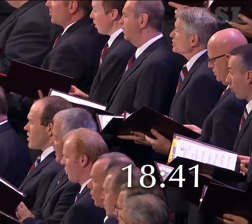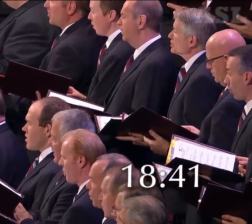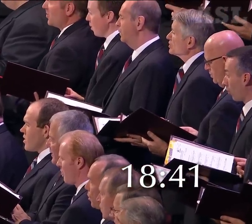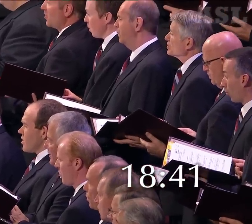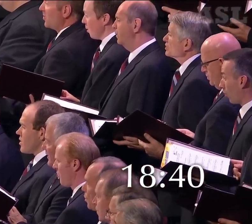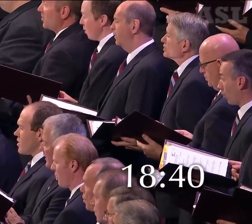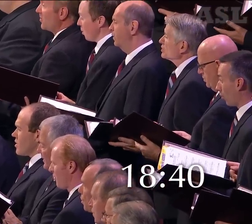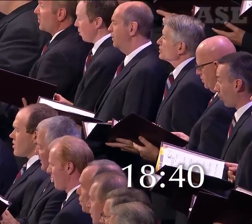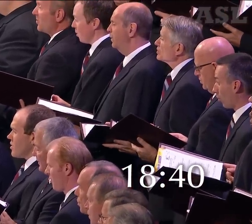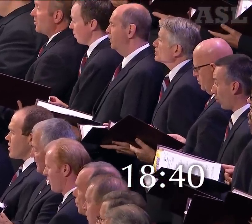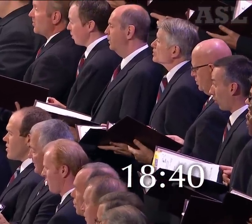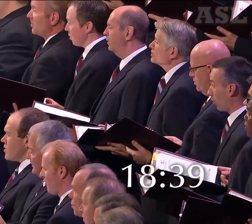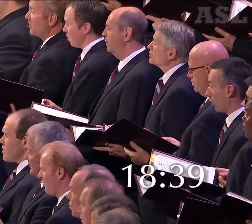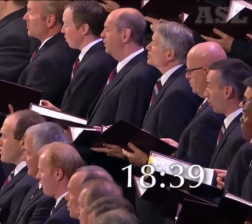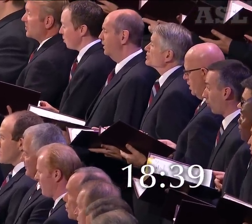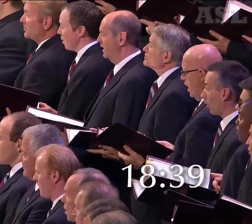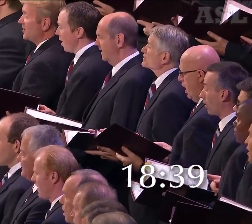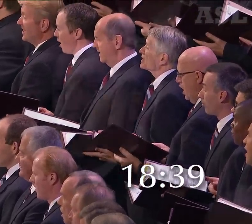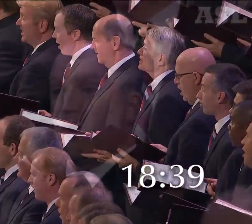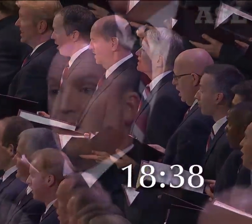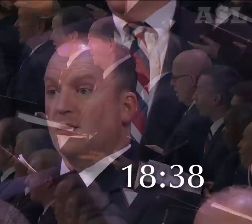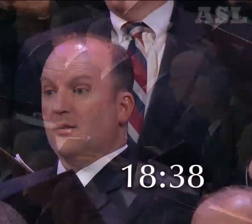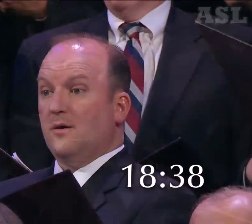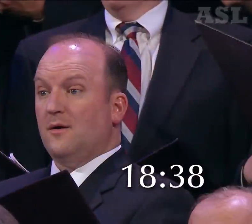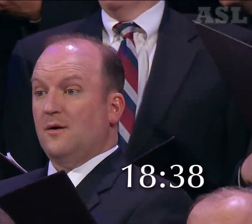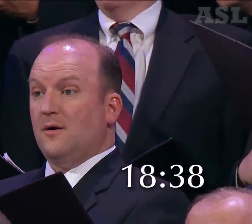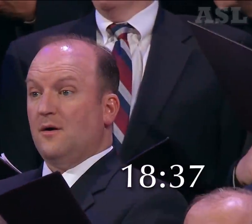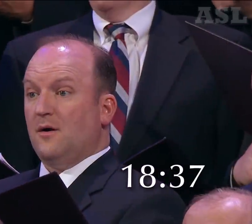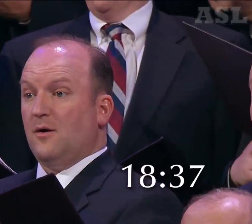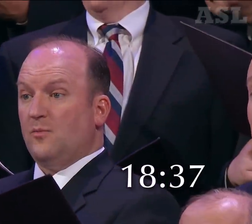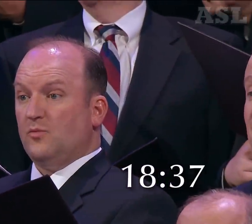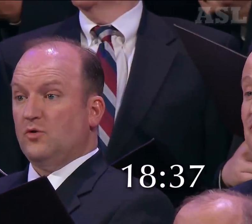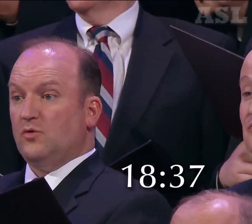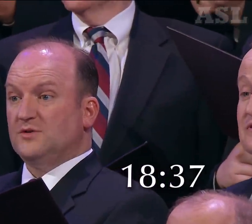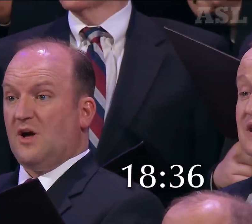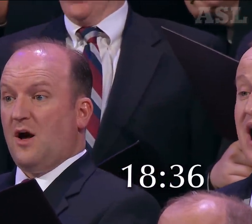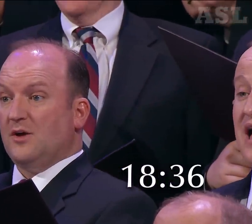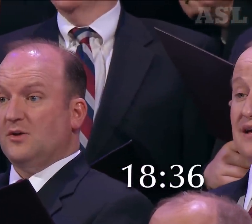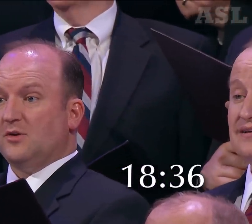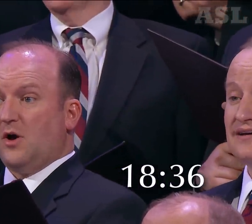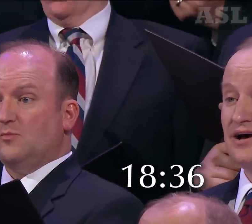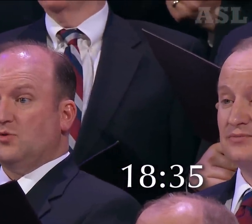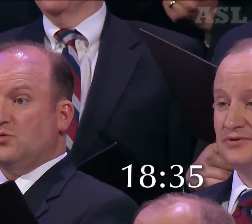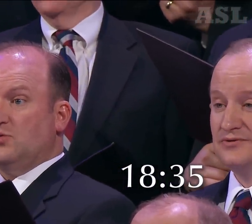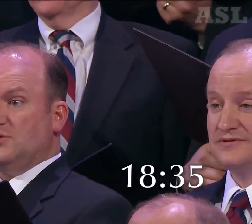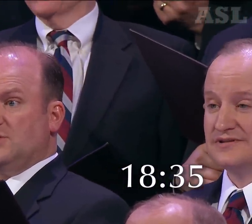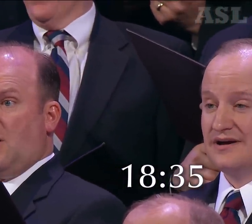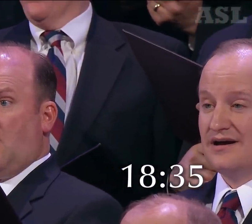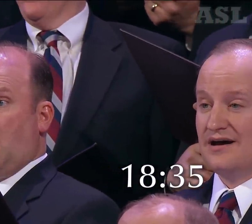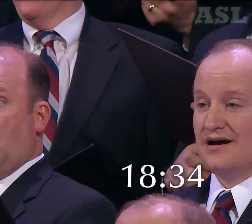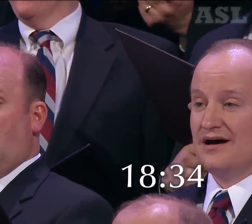THIS IS THE ENGLISH CLOSED CAPTION CHANNEL OF THE CHURCH OF JESUS CHRIST OF LATTER-DAY SAINTS.